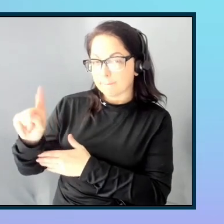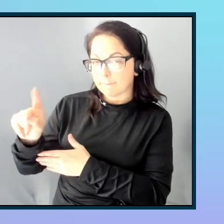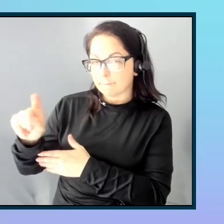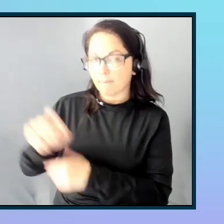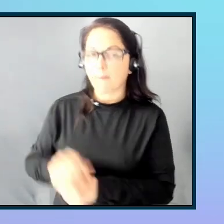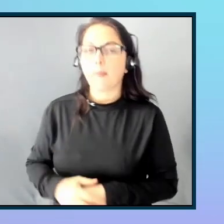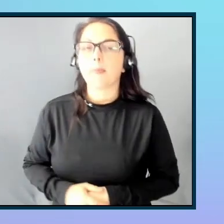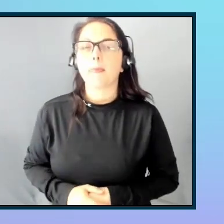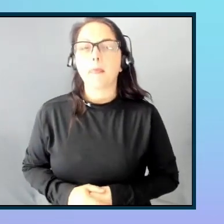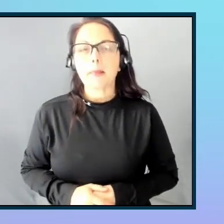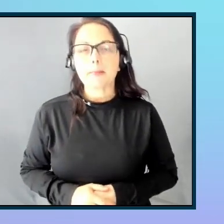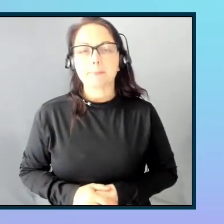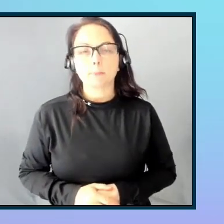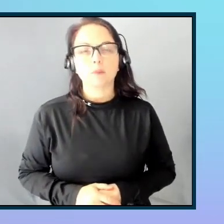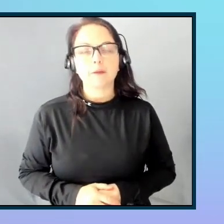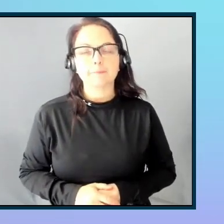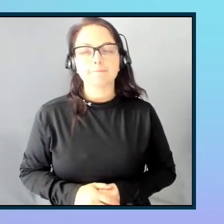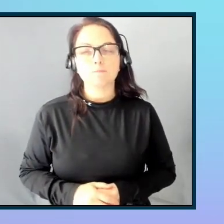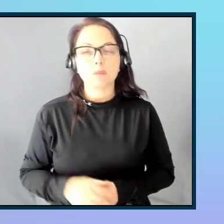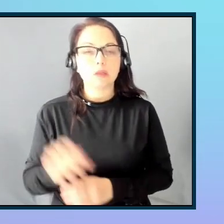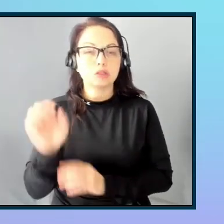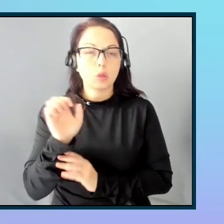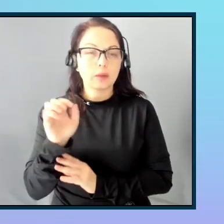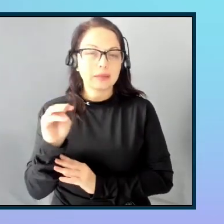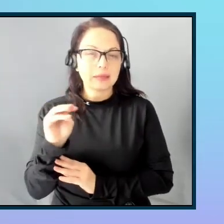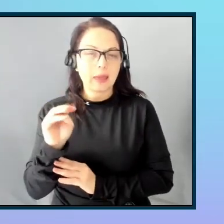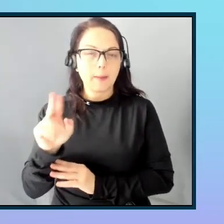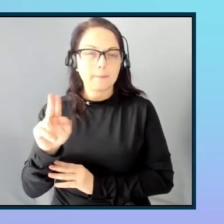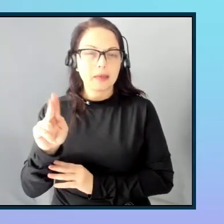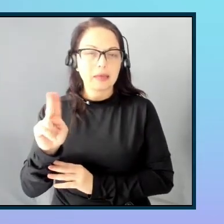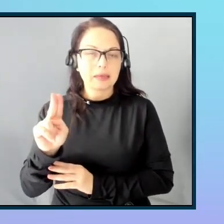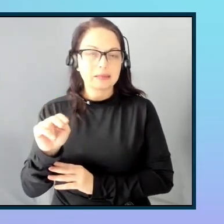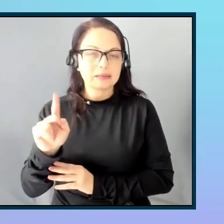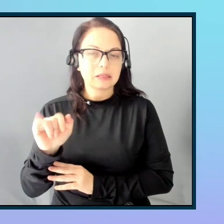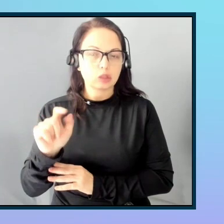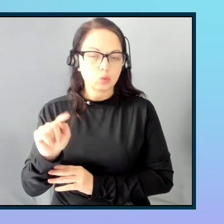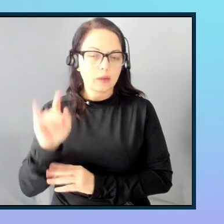So EM is a relative unit that varies based on the page.